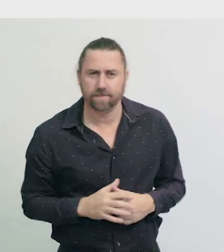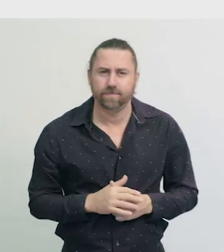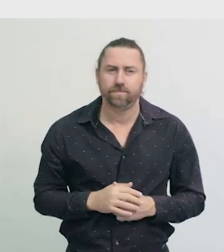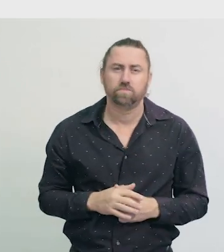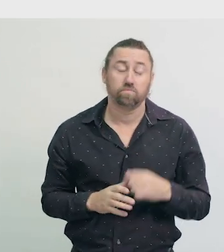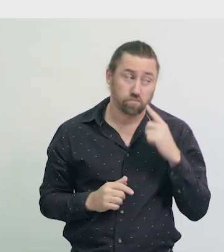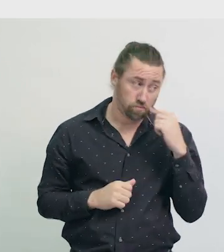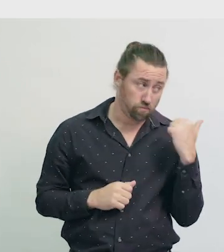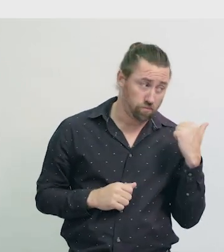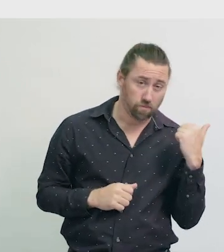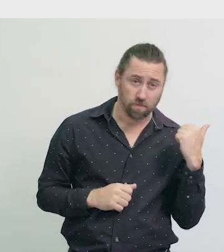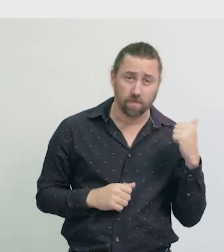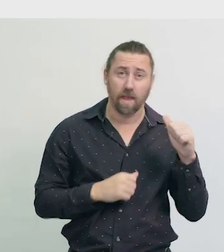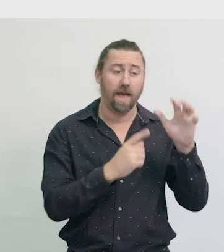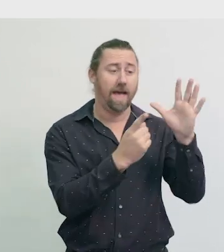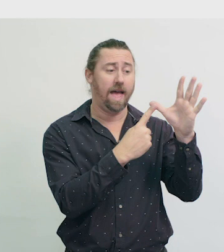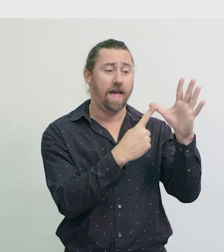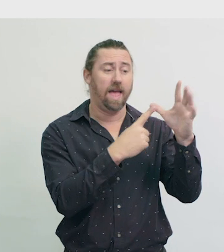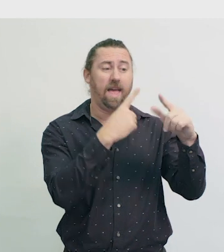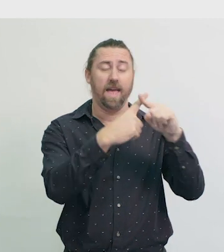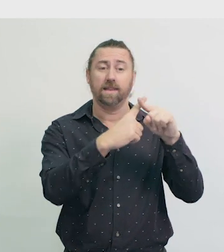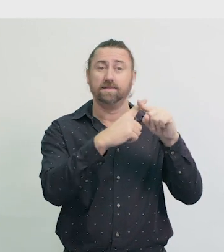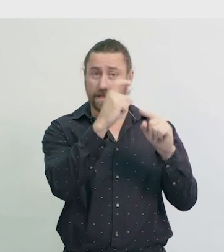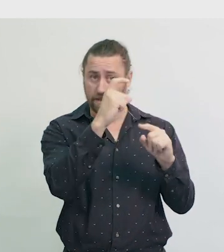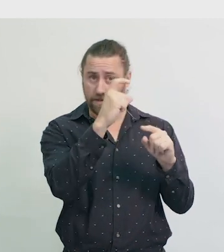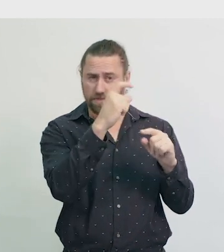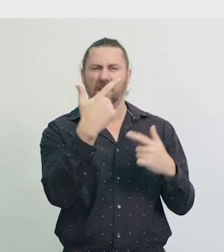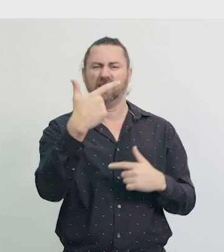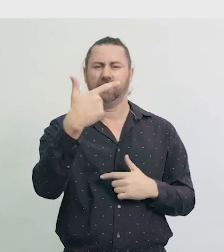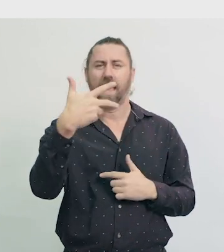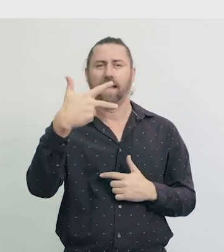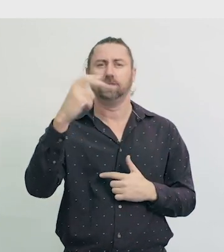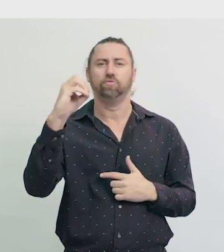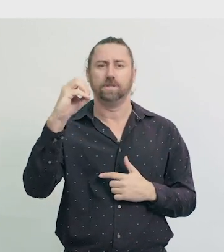In this situation, Angle 'A-X-C' is equal to 78 degrees.